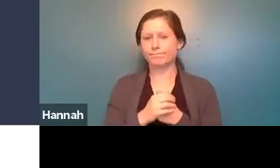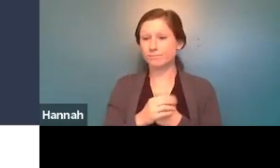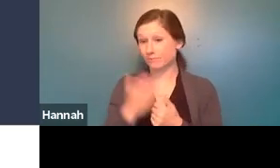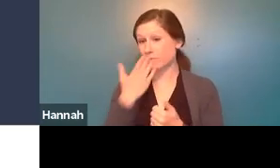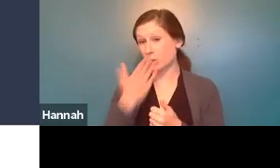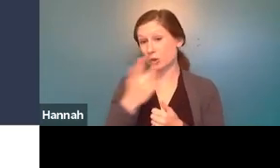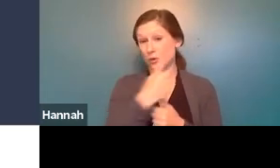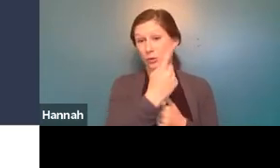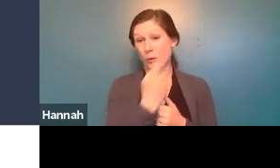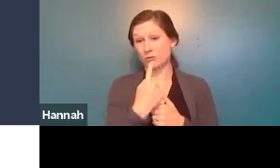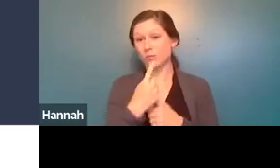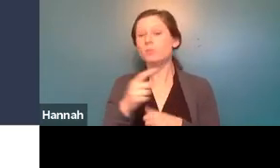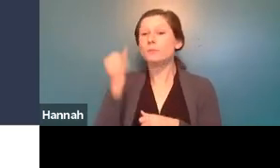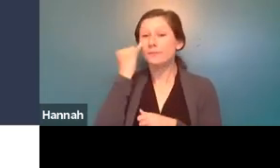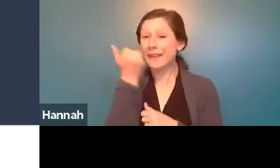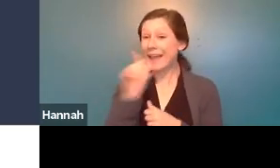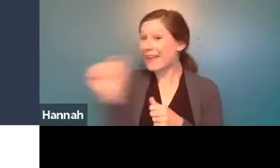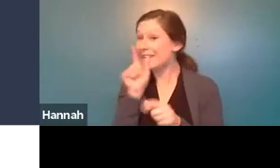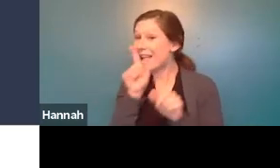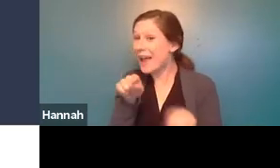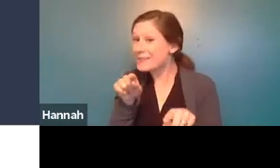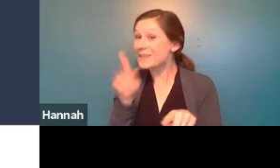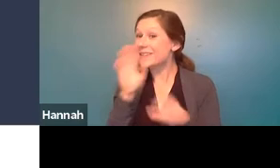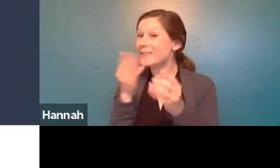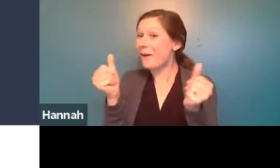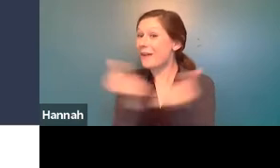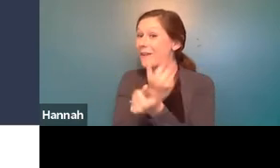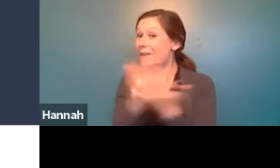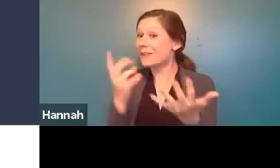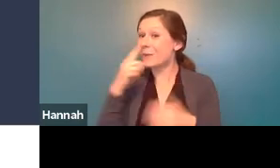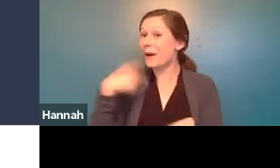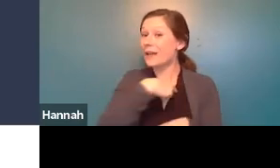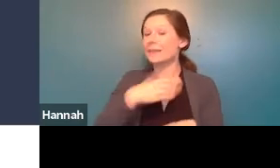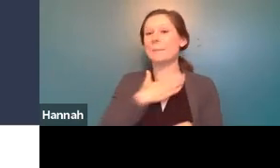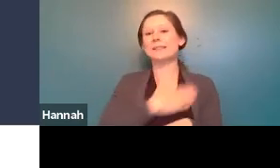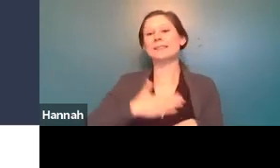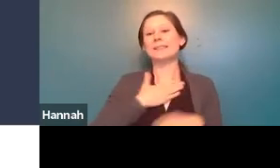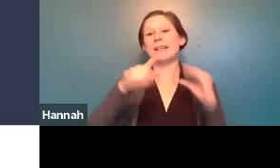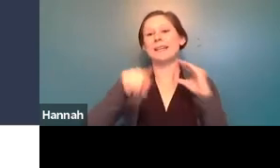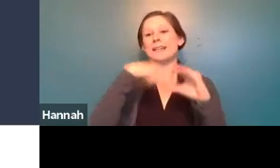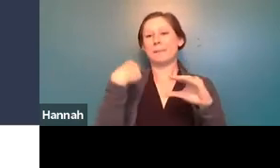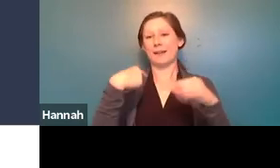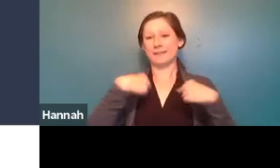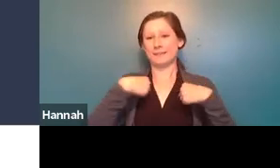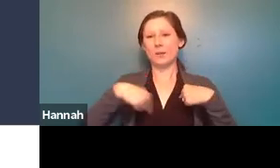you have any solutions that can just solve everything for us, please email me and we will give you a credit in the program